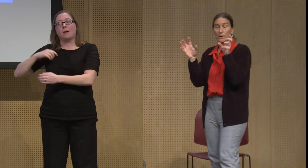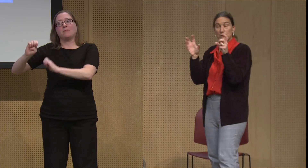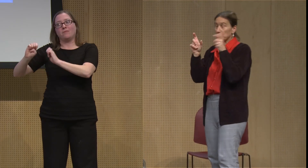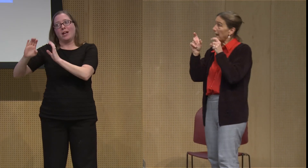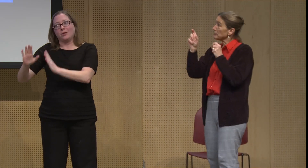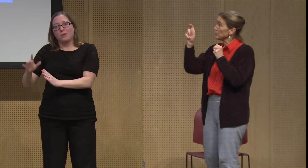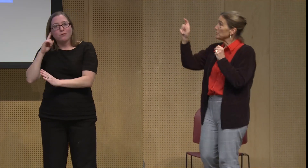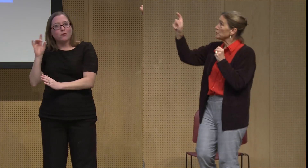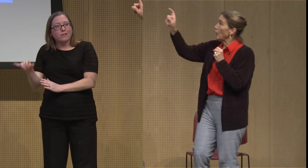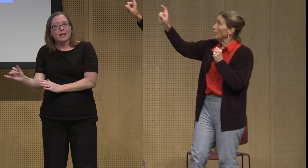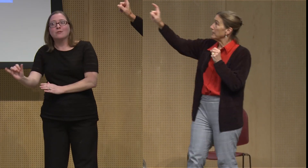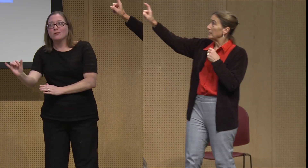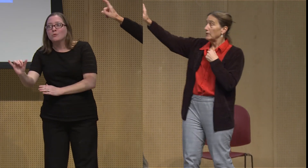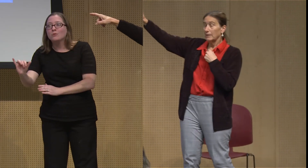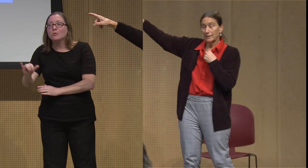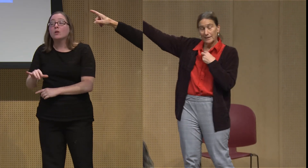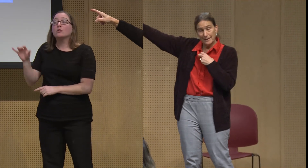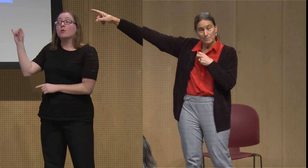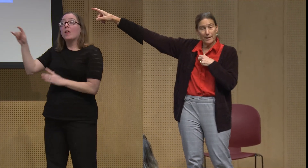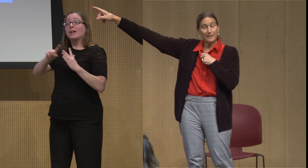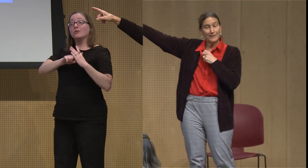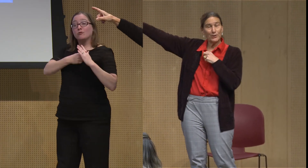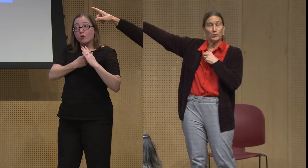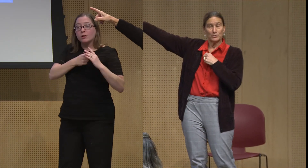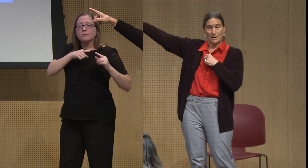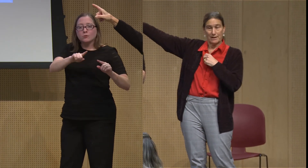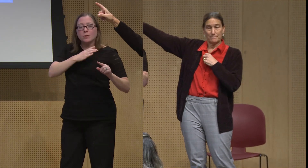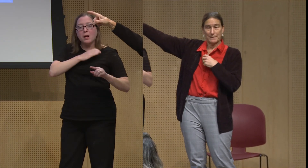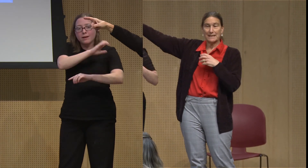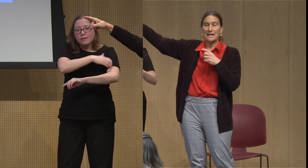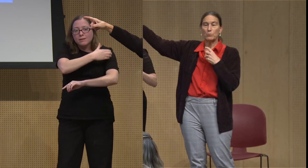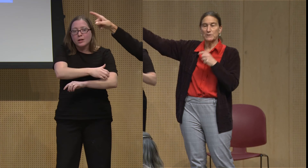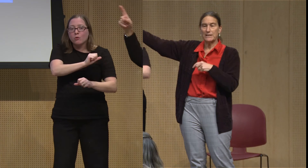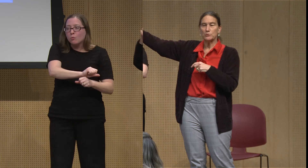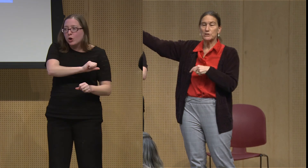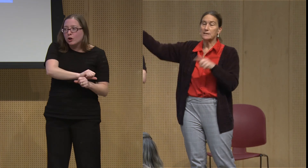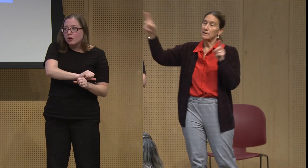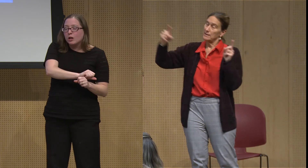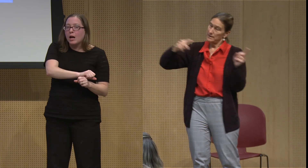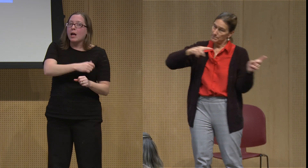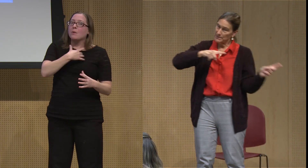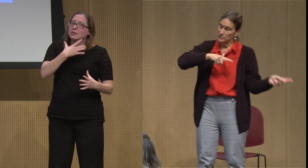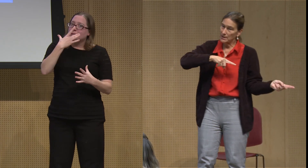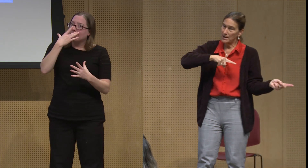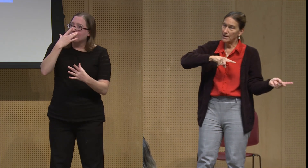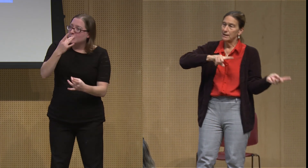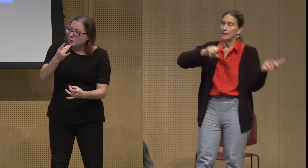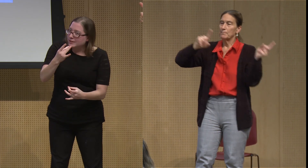ACTUALLY STARTED IN MY CLINICAL TIME BECAUSE I WAS INTERESTED NOT IN PATIENT CARE,